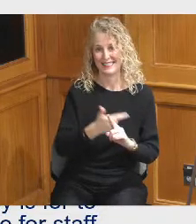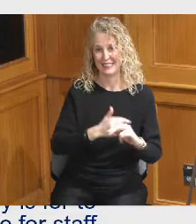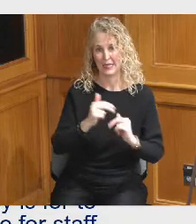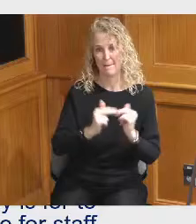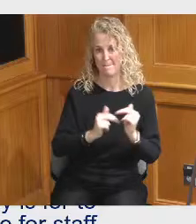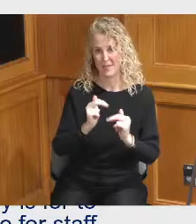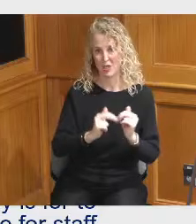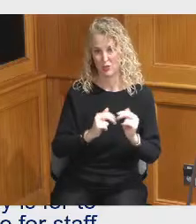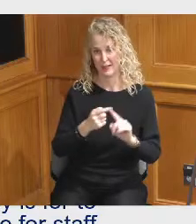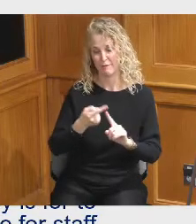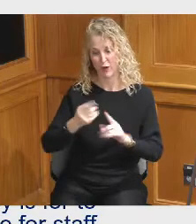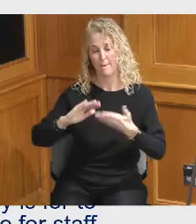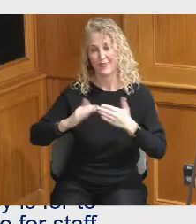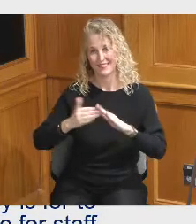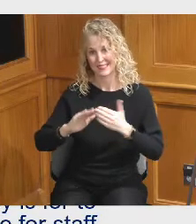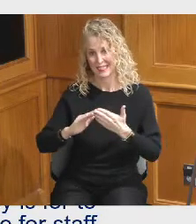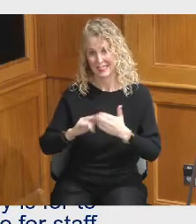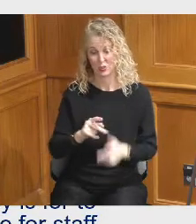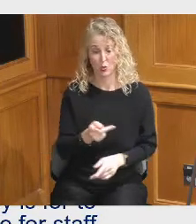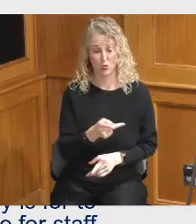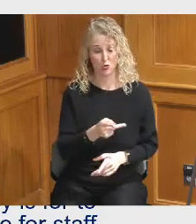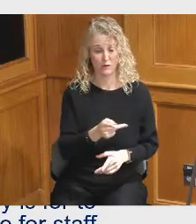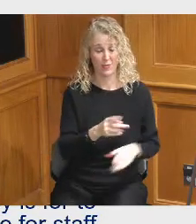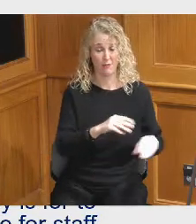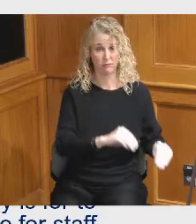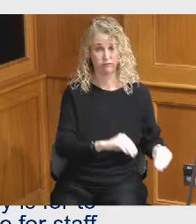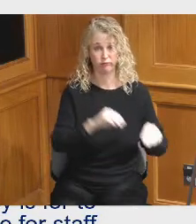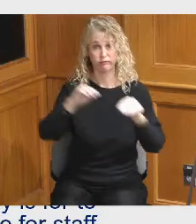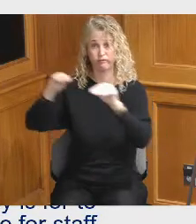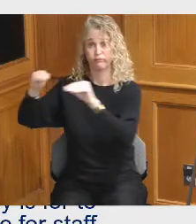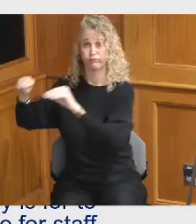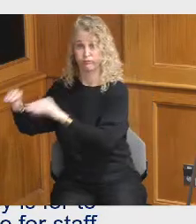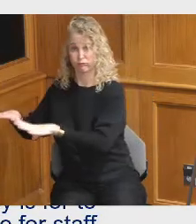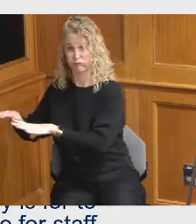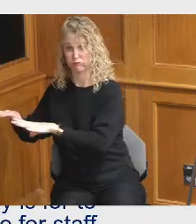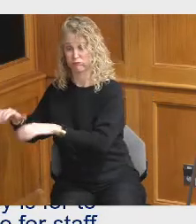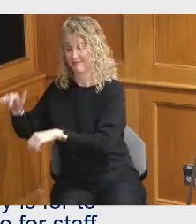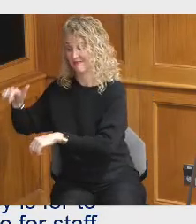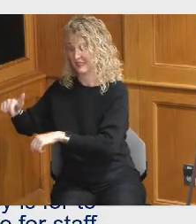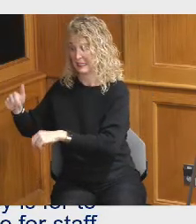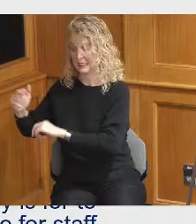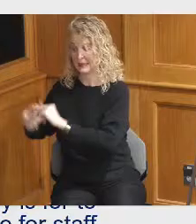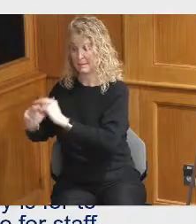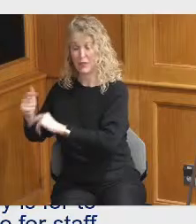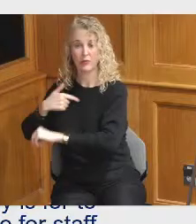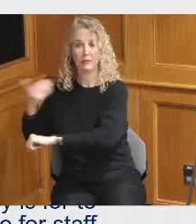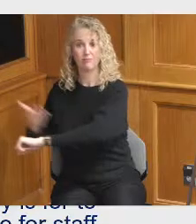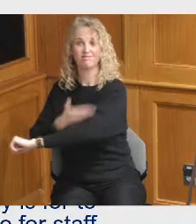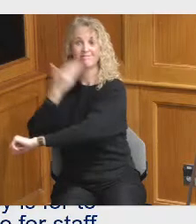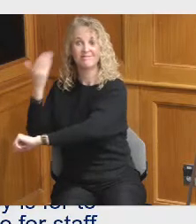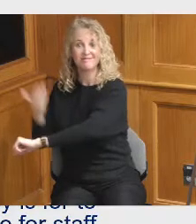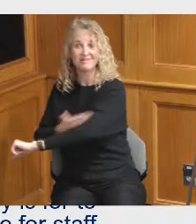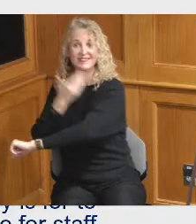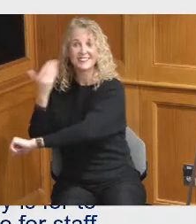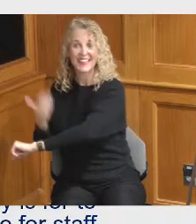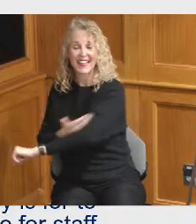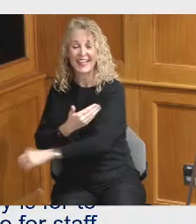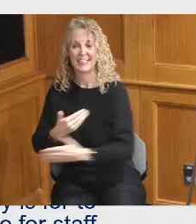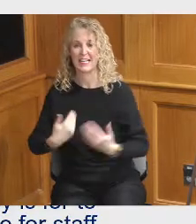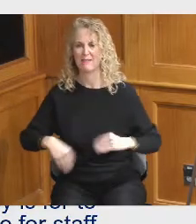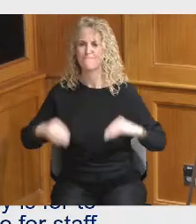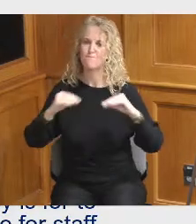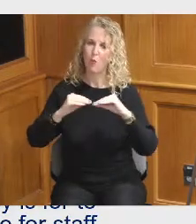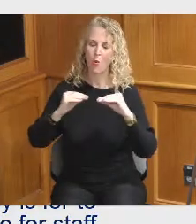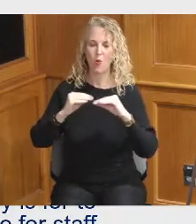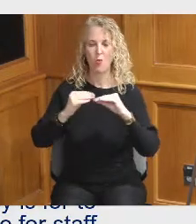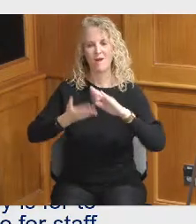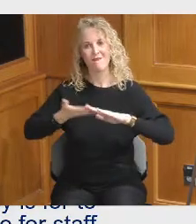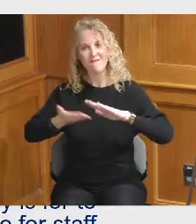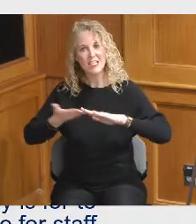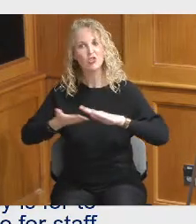city of Cincinnati and we're renovating a facility to get them a new more efficient area to work